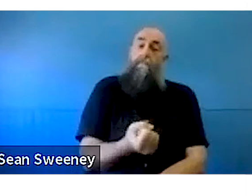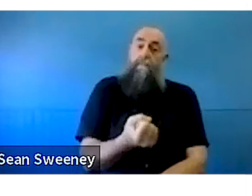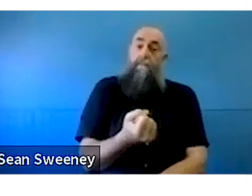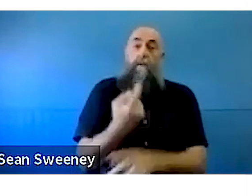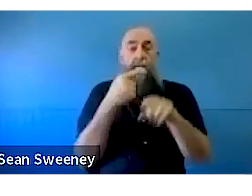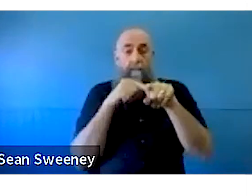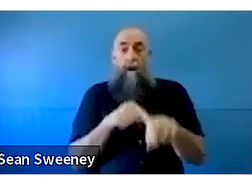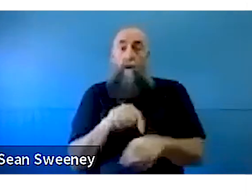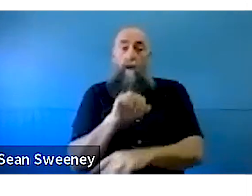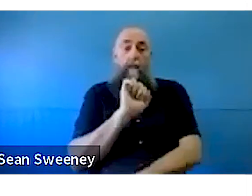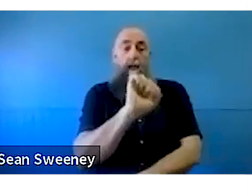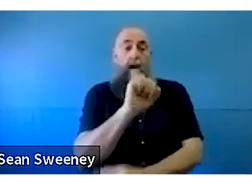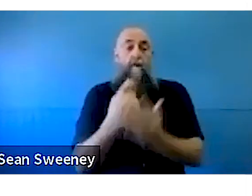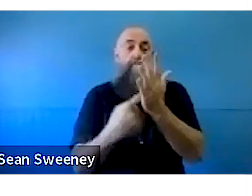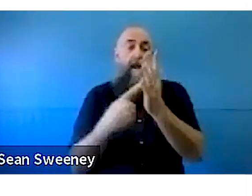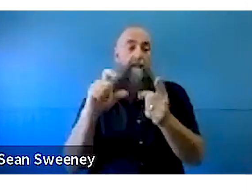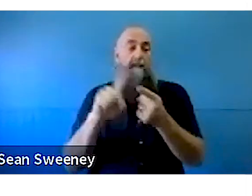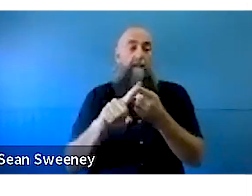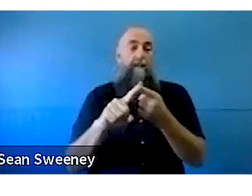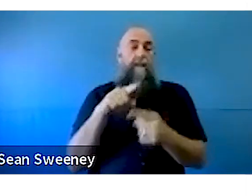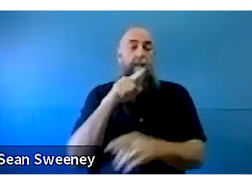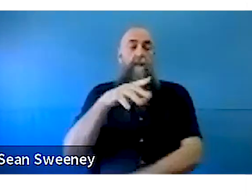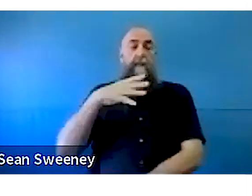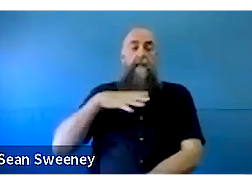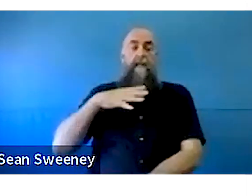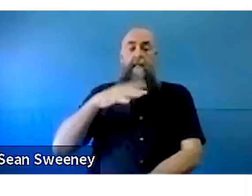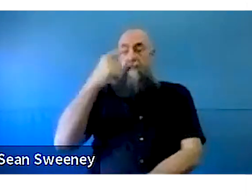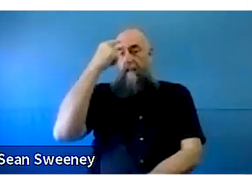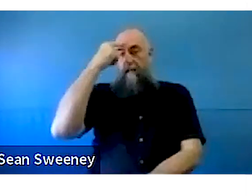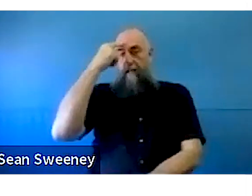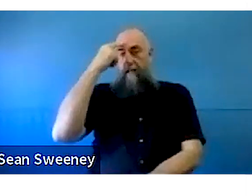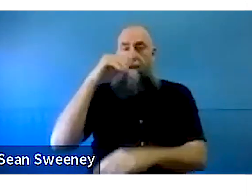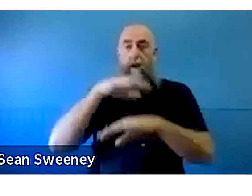their race is if it is an Aboriginal identify position.